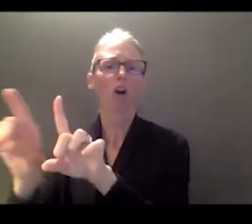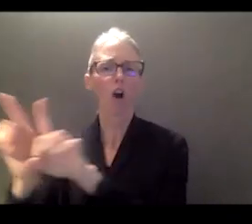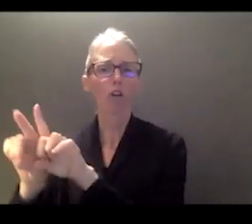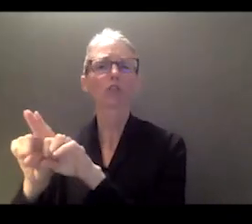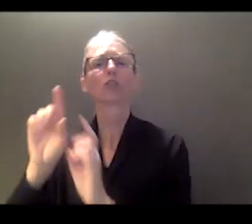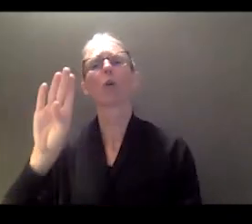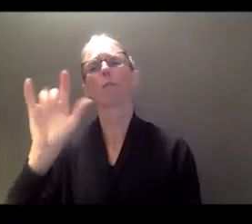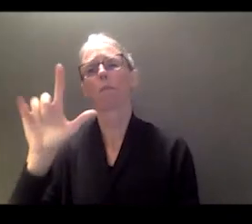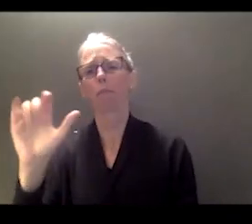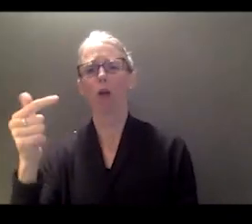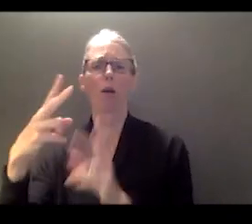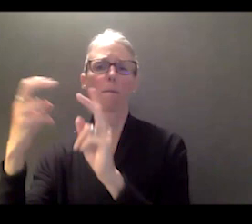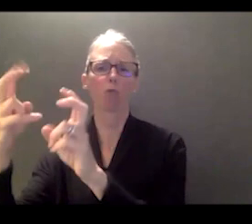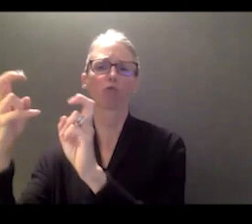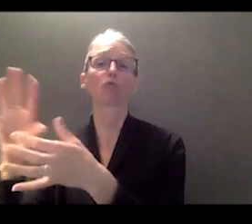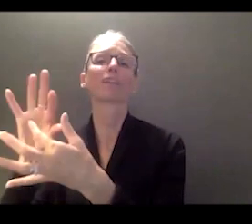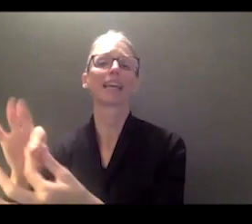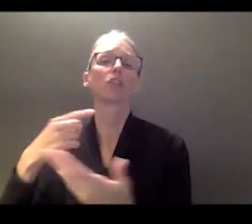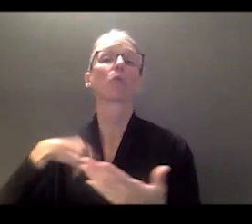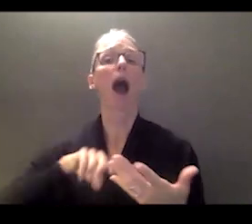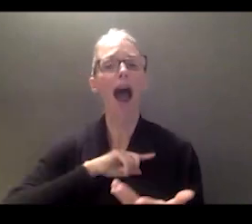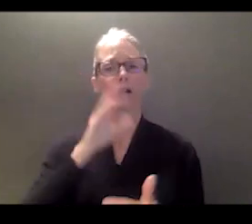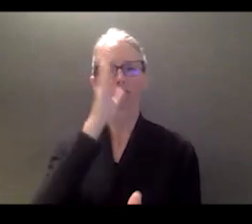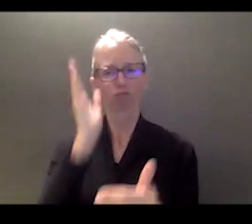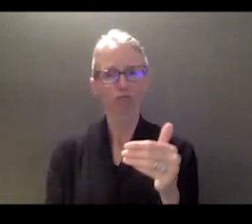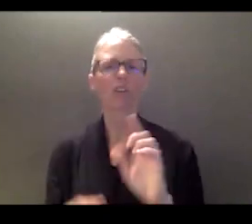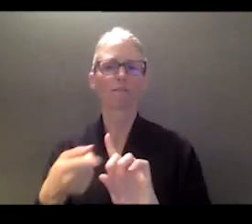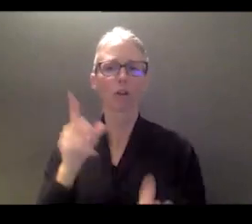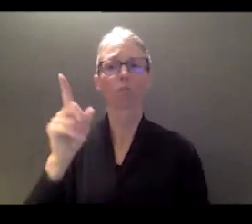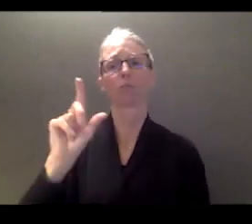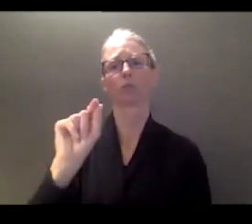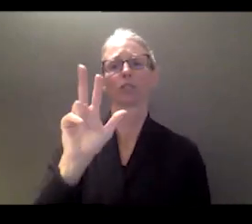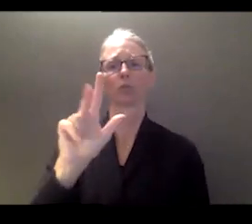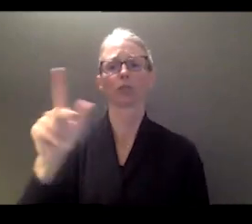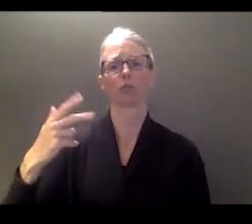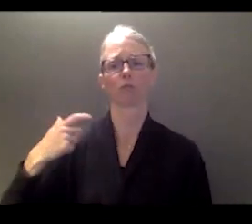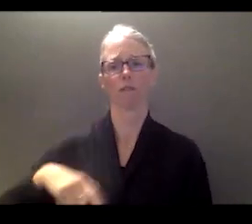Thank you very much for listening and we are now open to taking any questions.